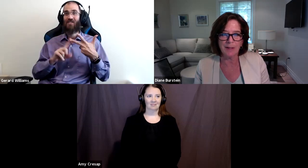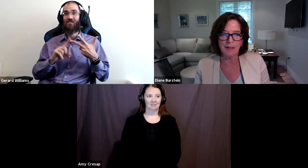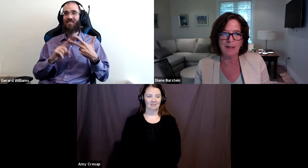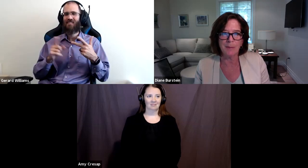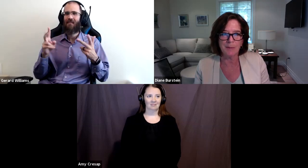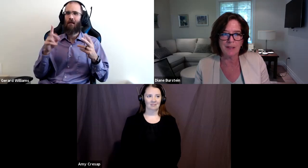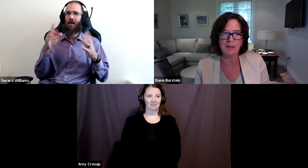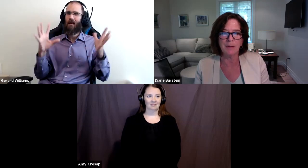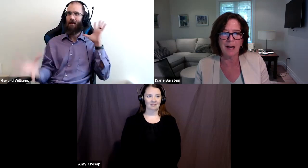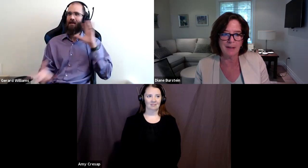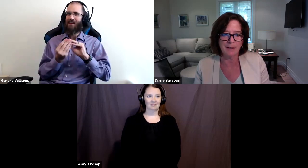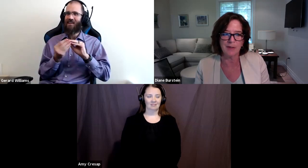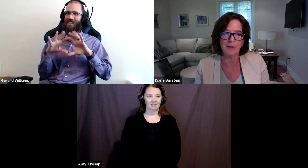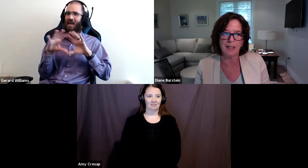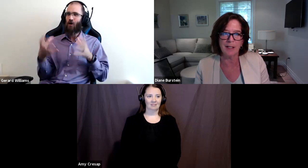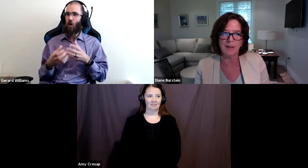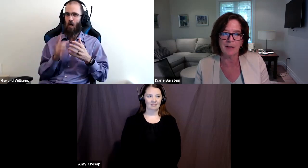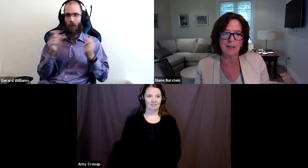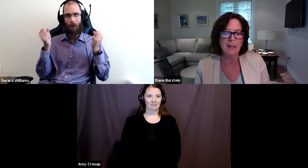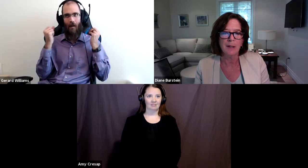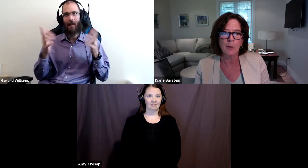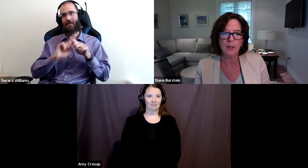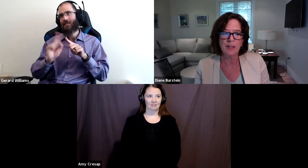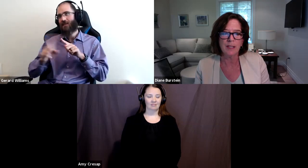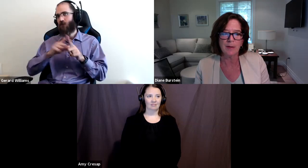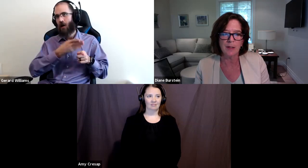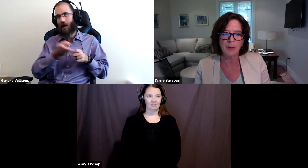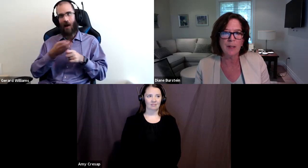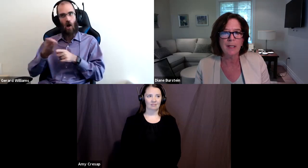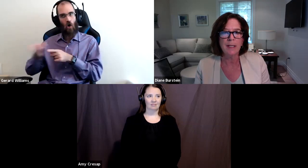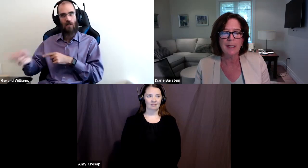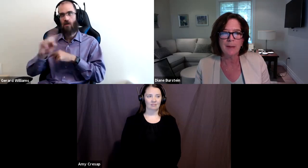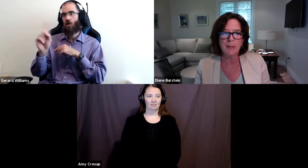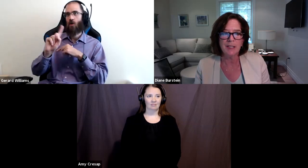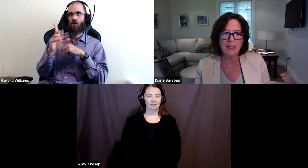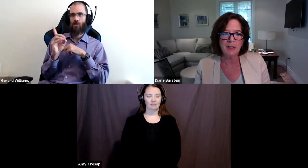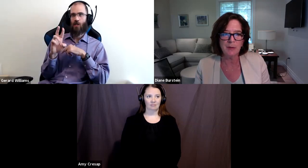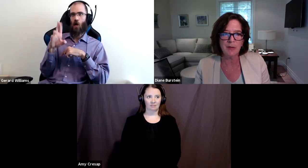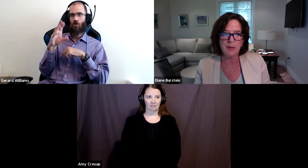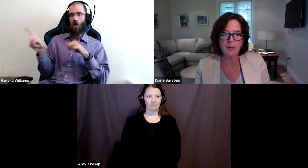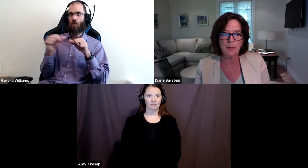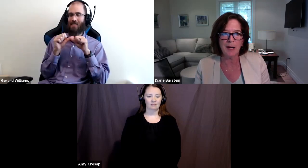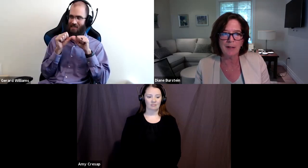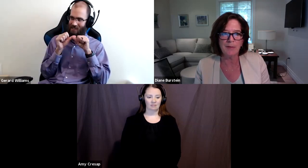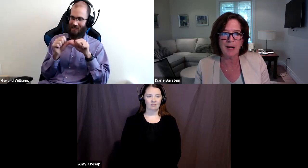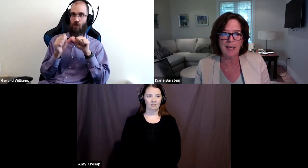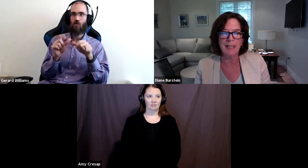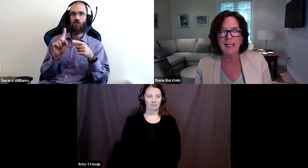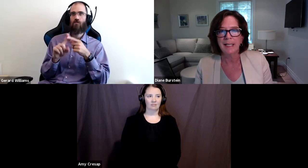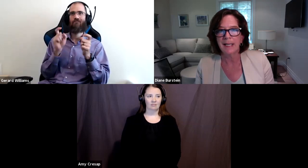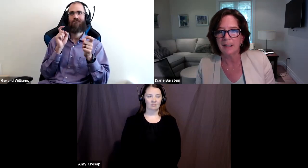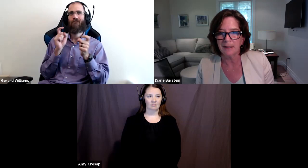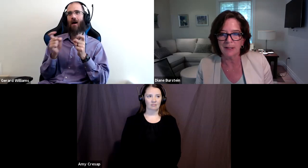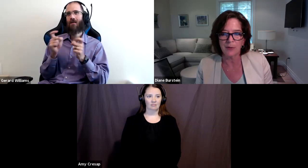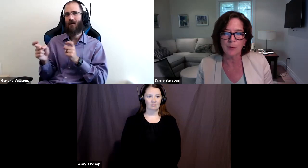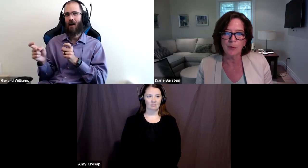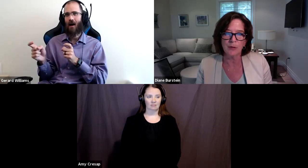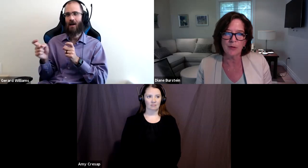that encompasses a lot of different areas where DRO continues to modify its rules to